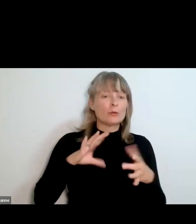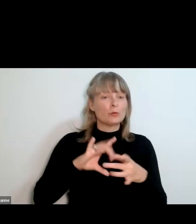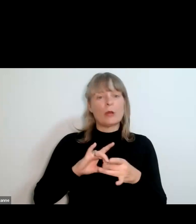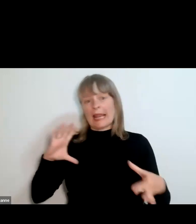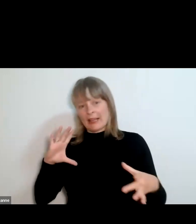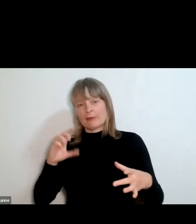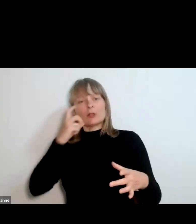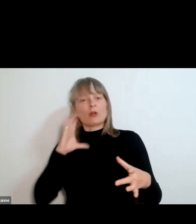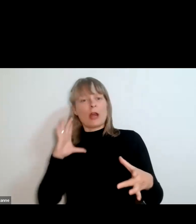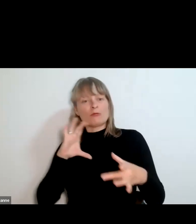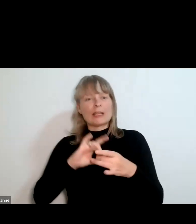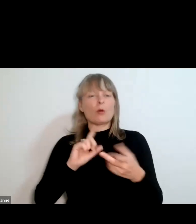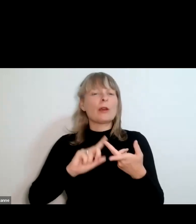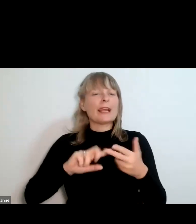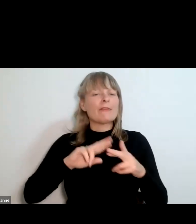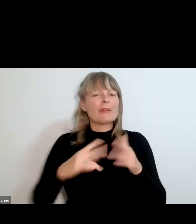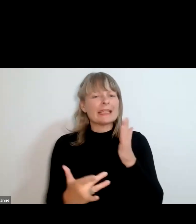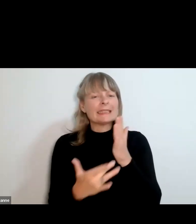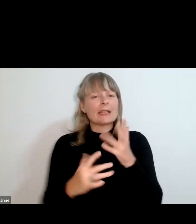available on the screen, you can probably see